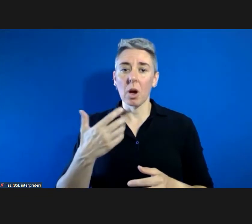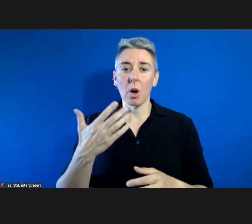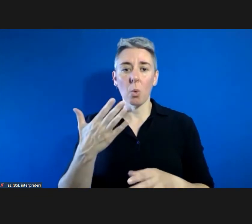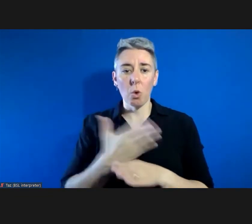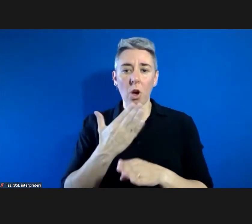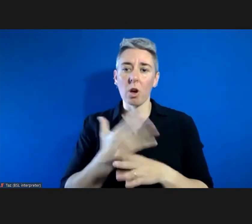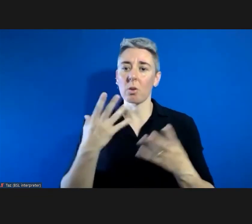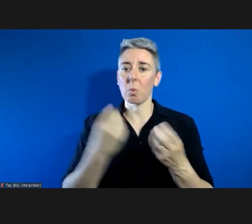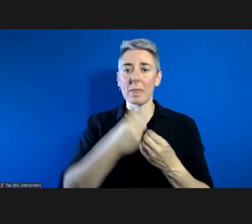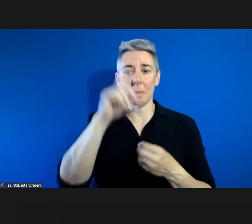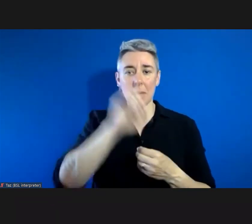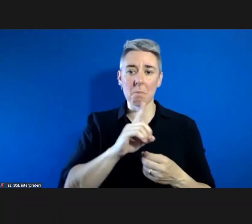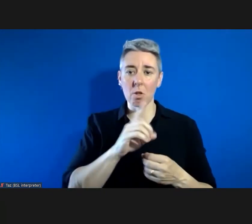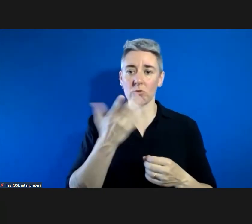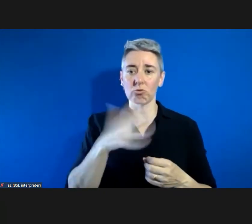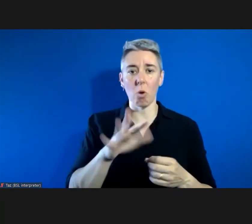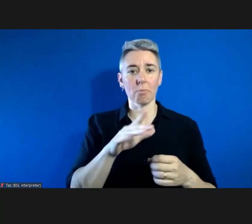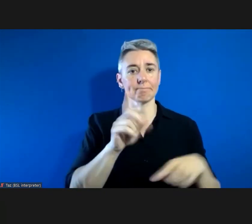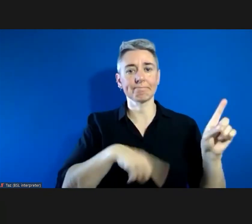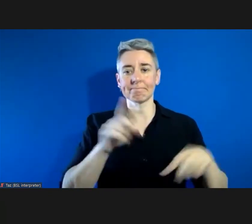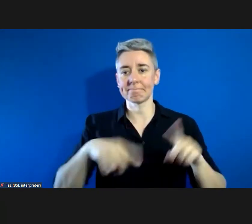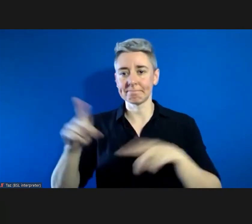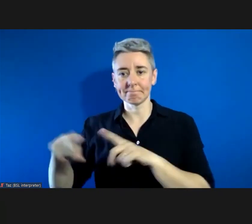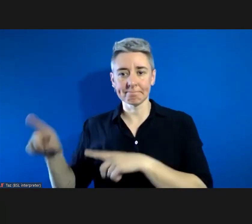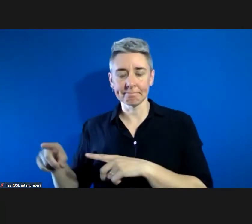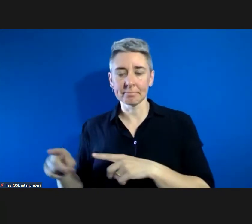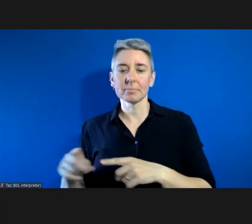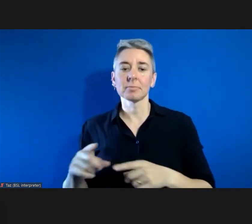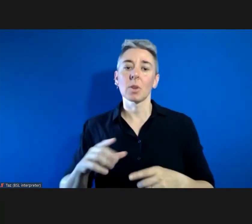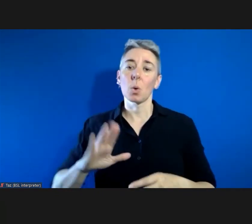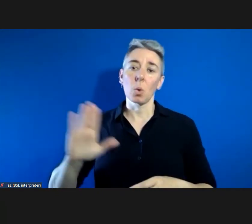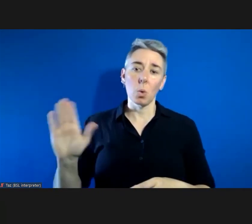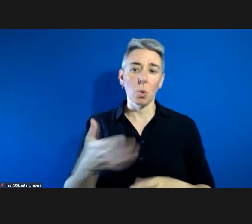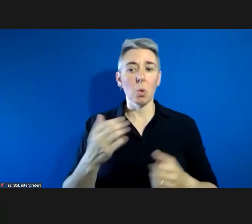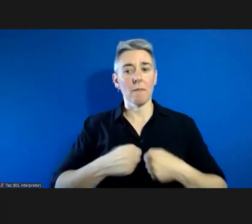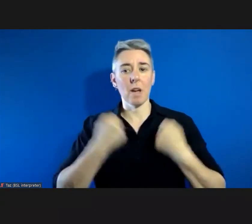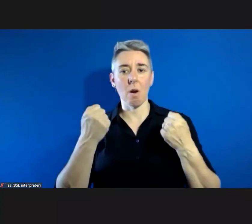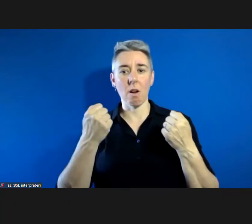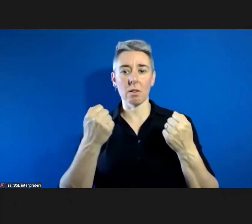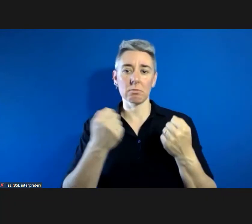from across diversity. All of our staff come from those backgrounds and most of them come